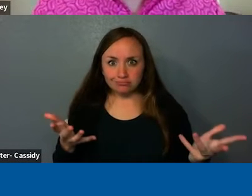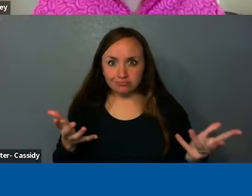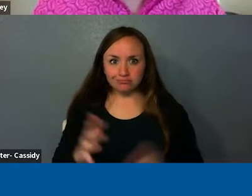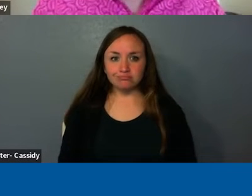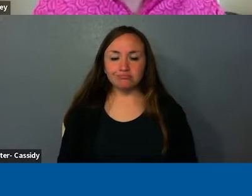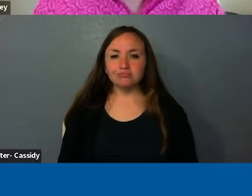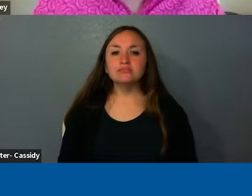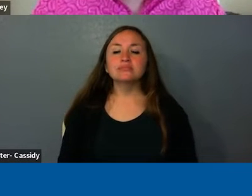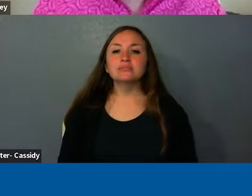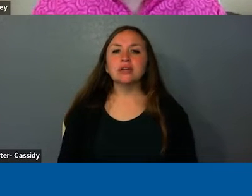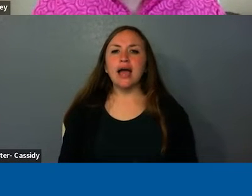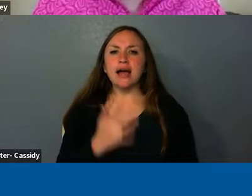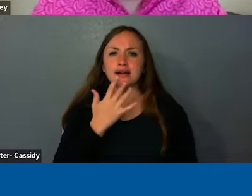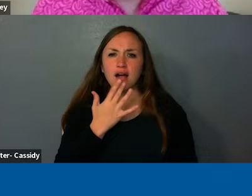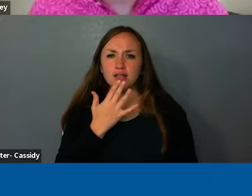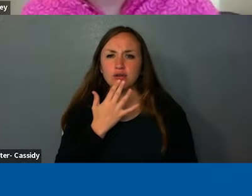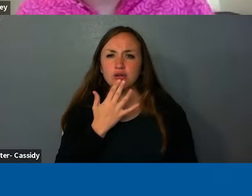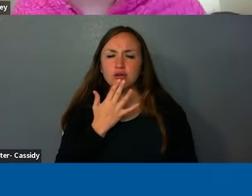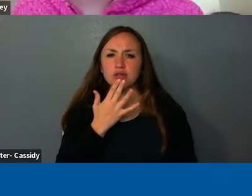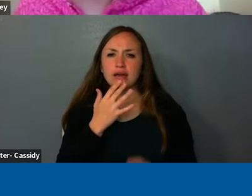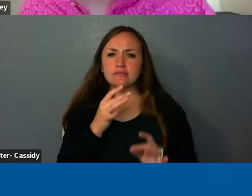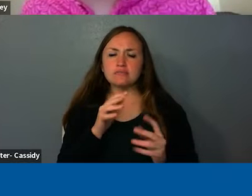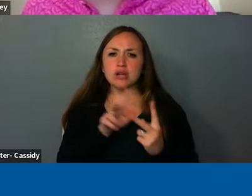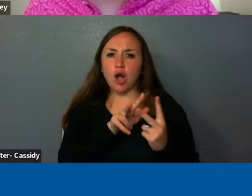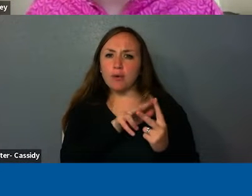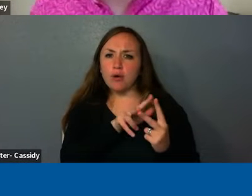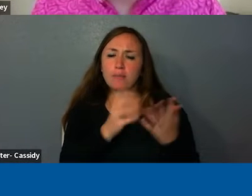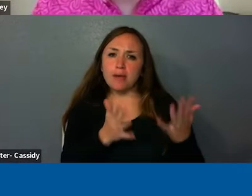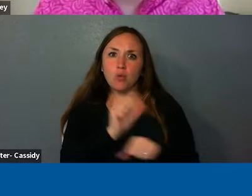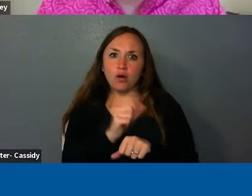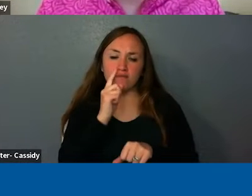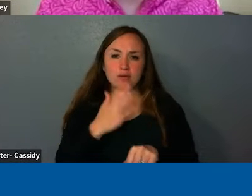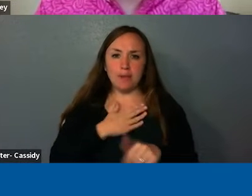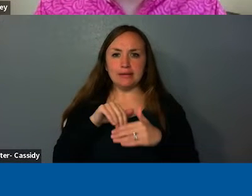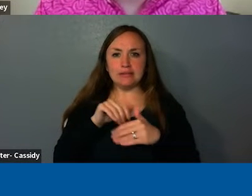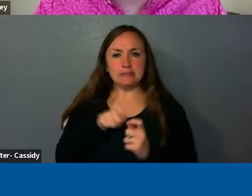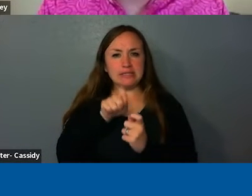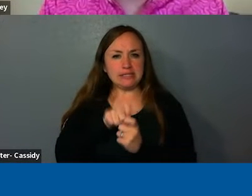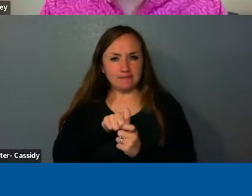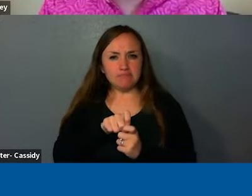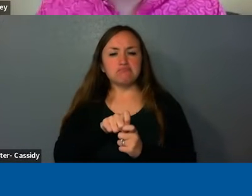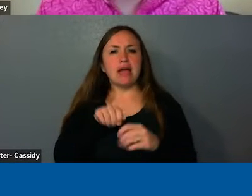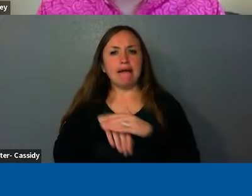It is color combinations that might work for my specific access needs and the operating system and the feature allows me to pick them